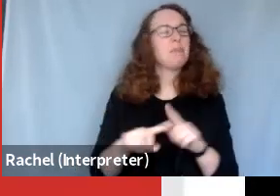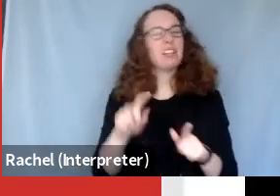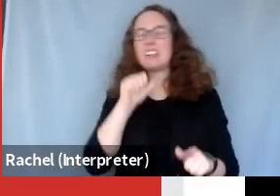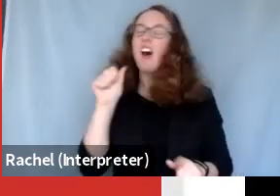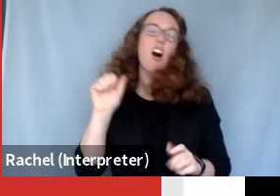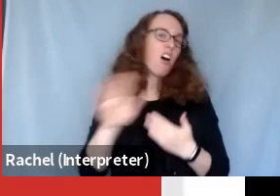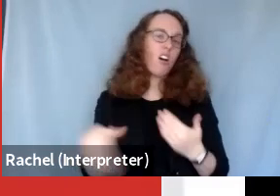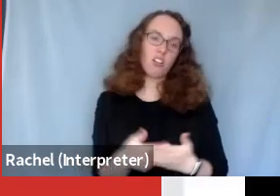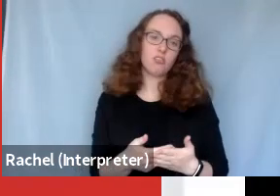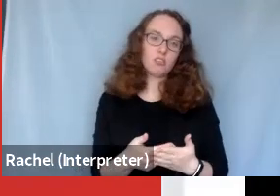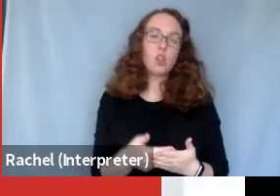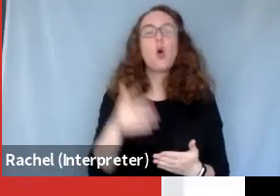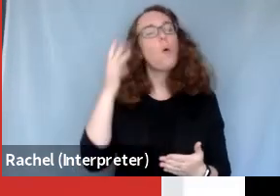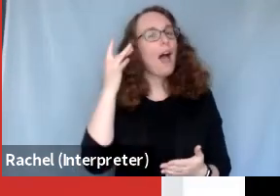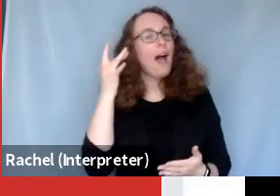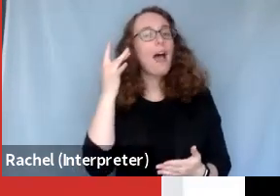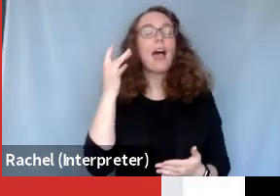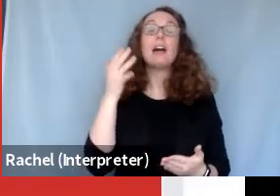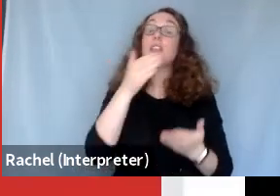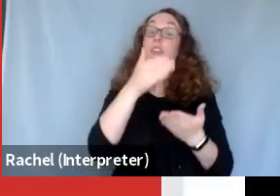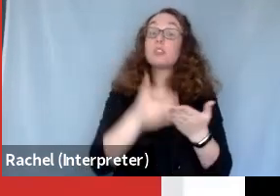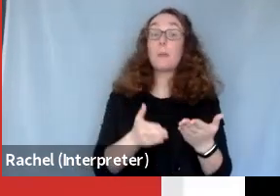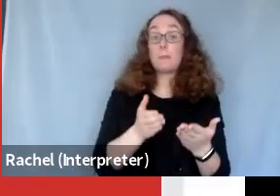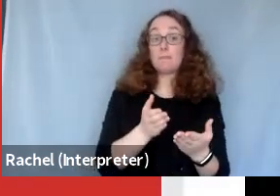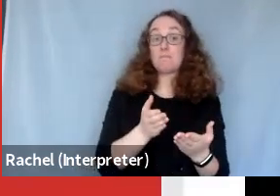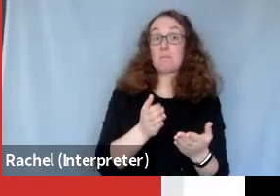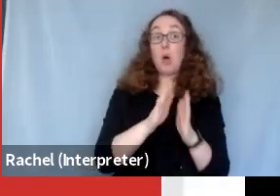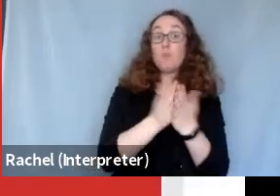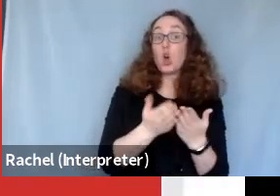aren't is some of the manufacturers don't allow it.